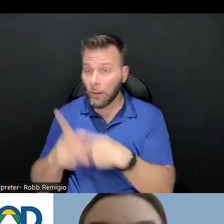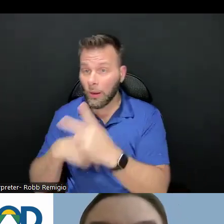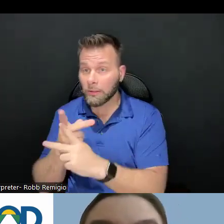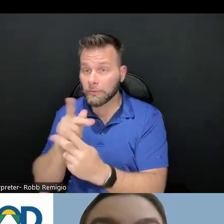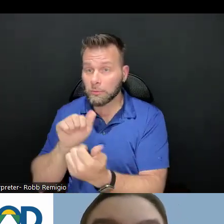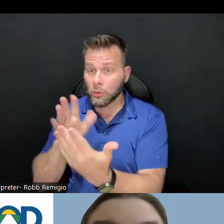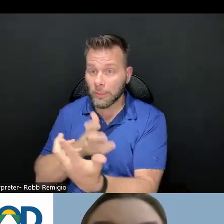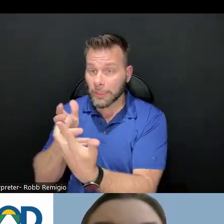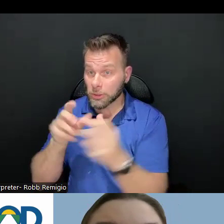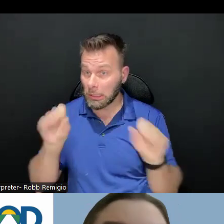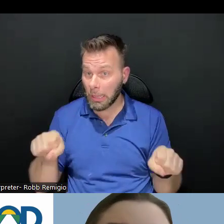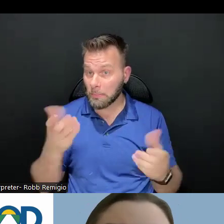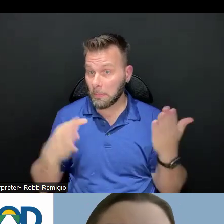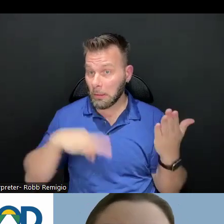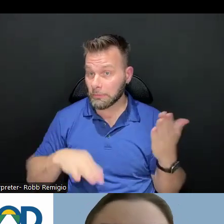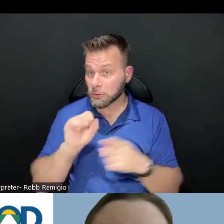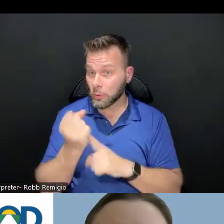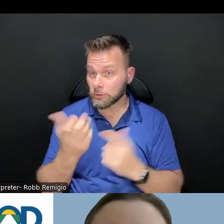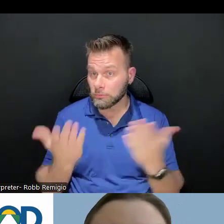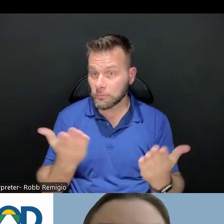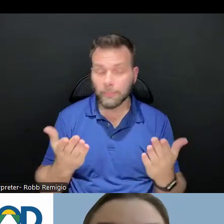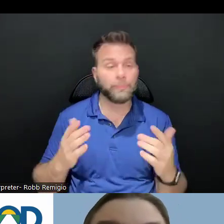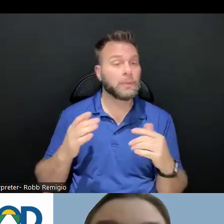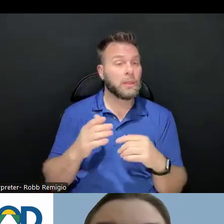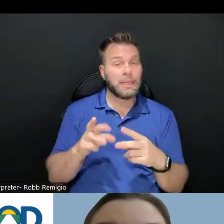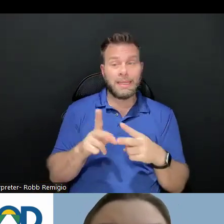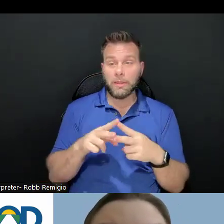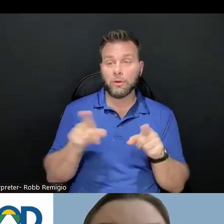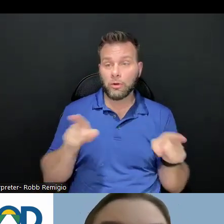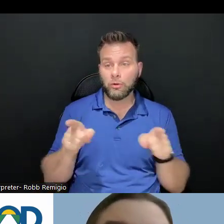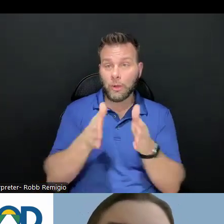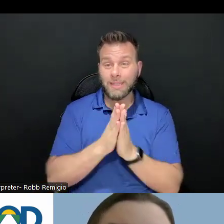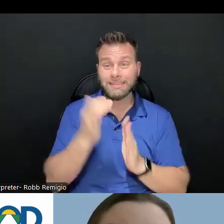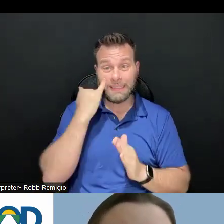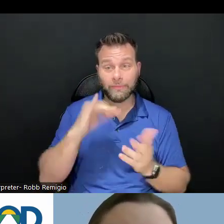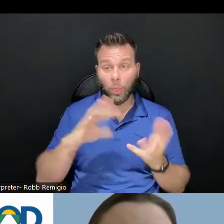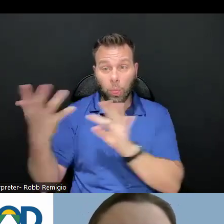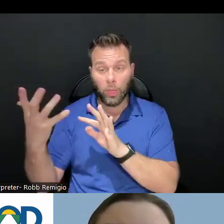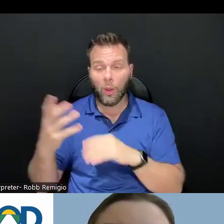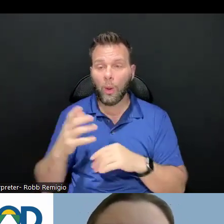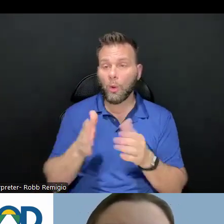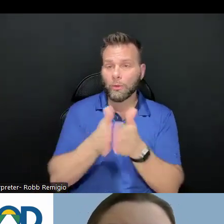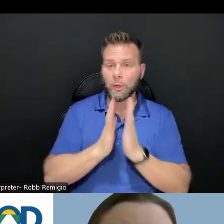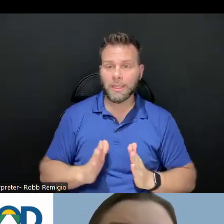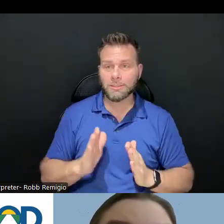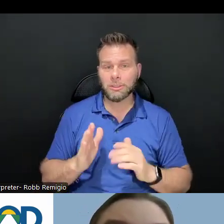That might also be helpful. Finally, if either of these types of requests is handled improperly or the requester is